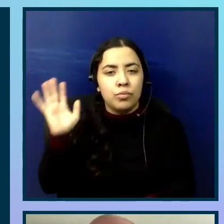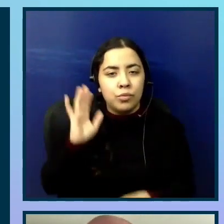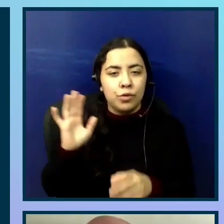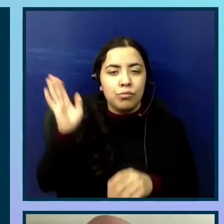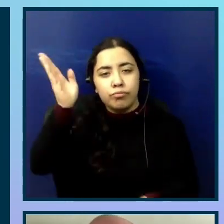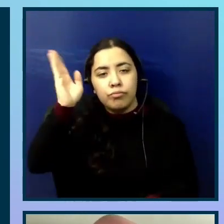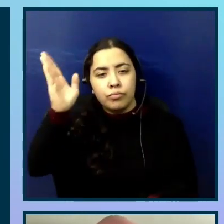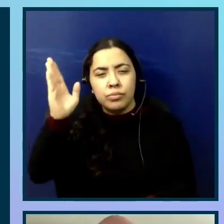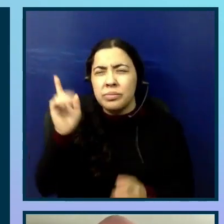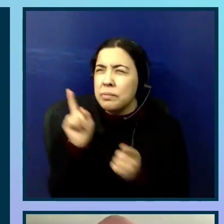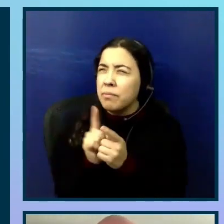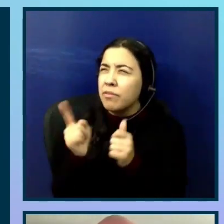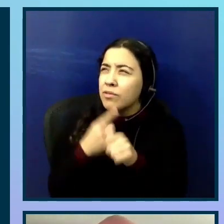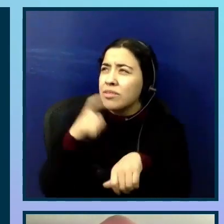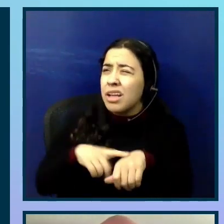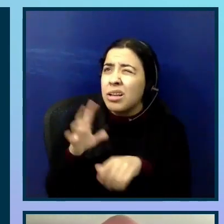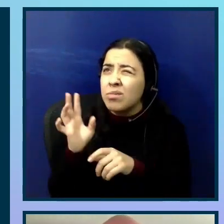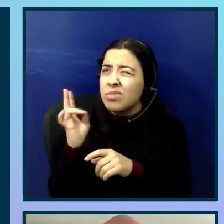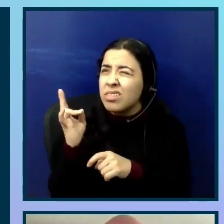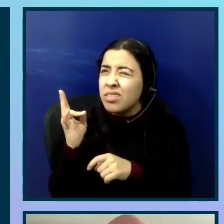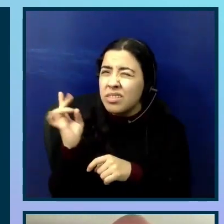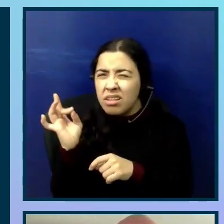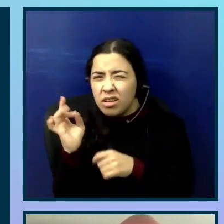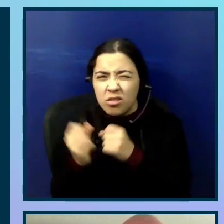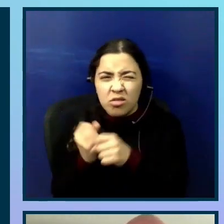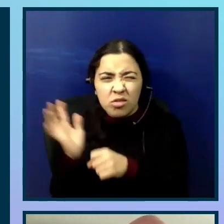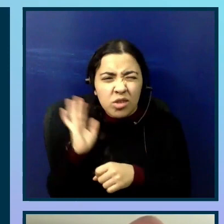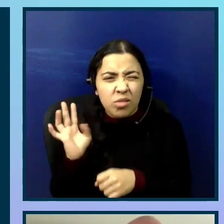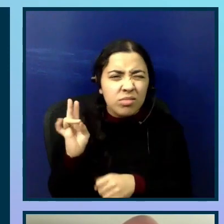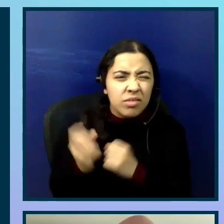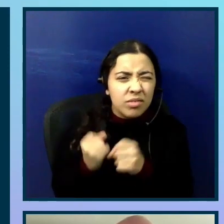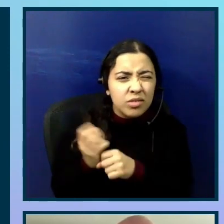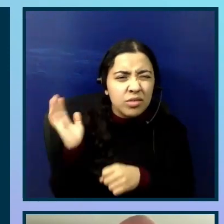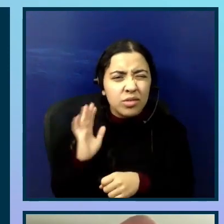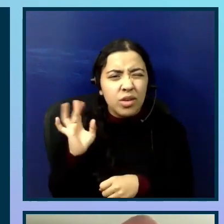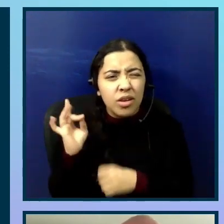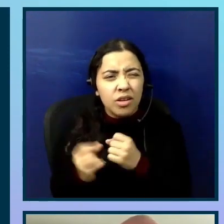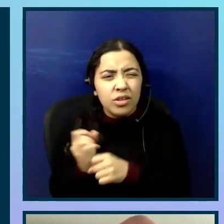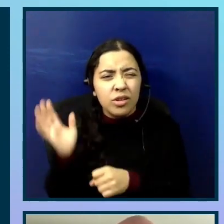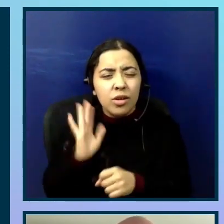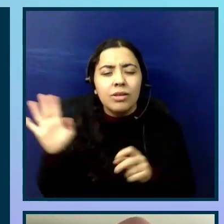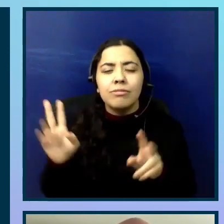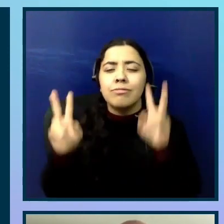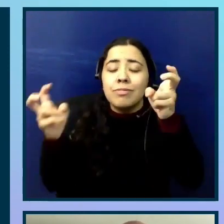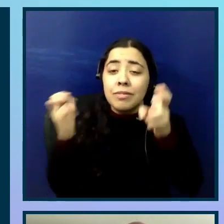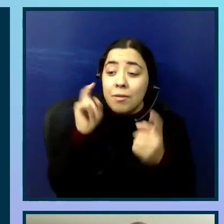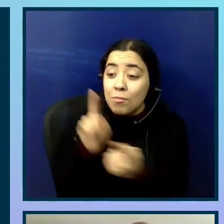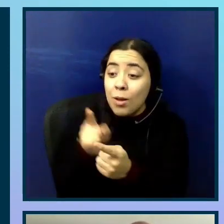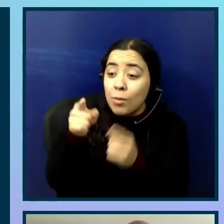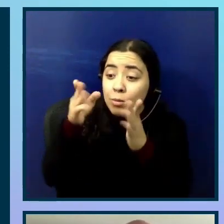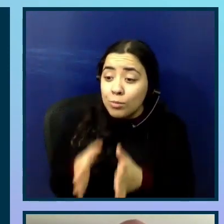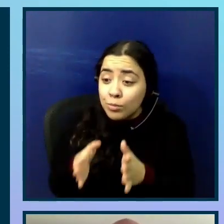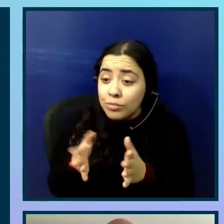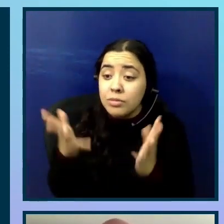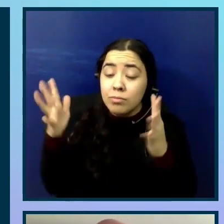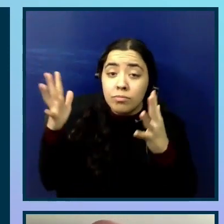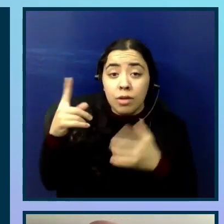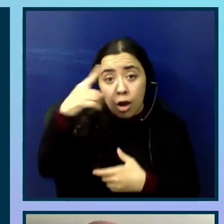about seven or eight years ago. And he said, "If you've met one autistic person, congratulations, you've met one autistic person."